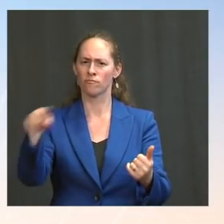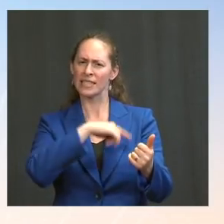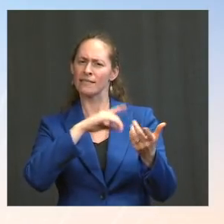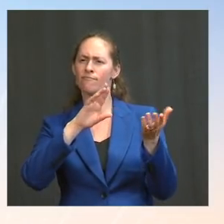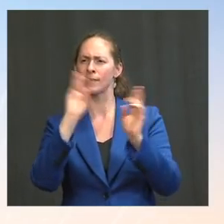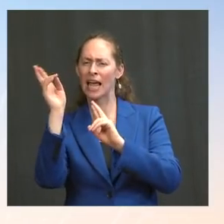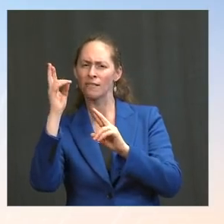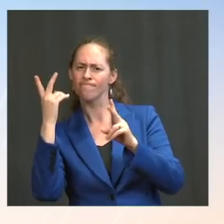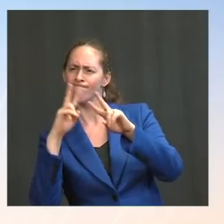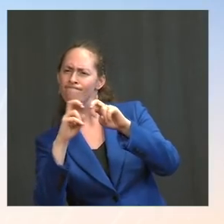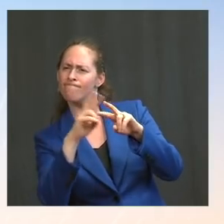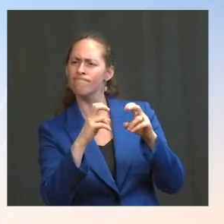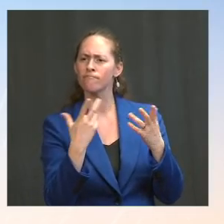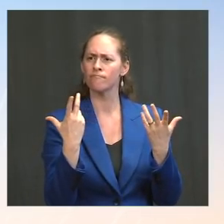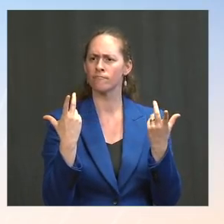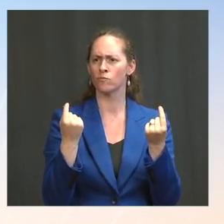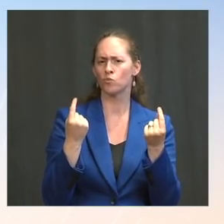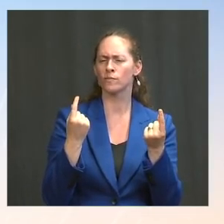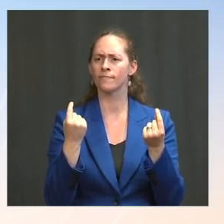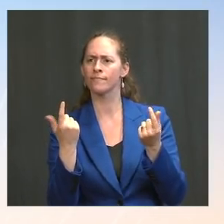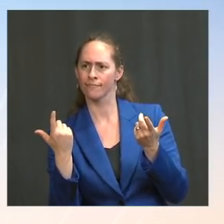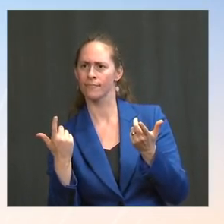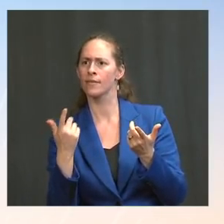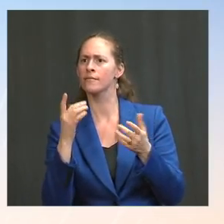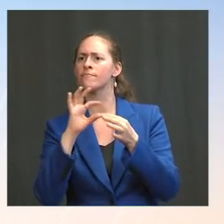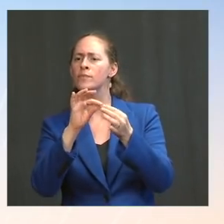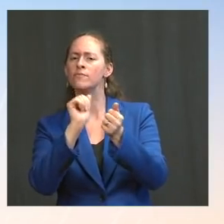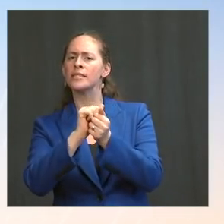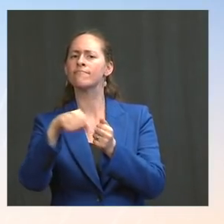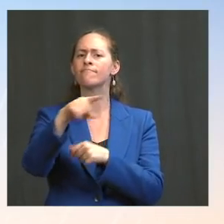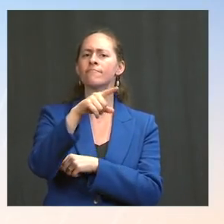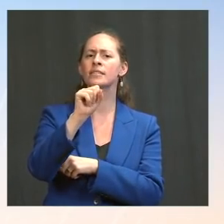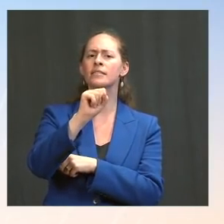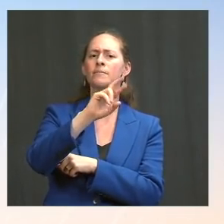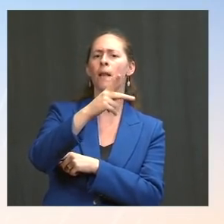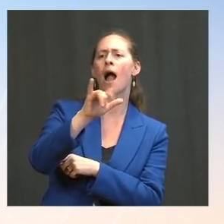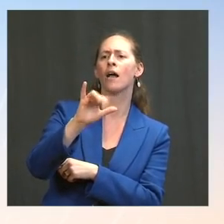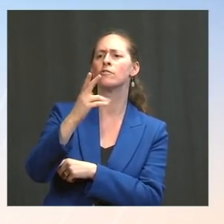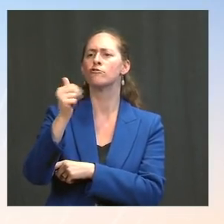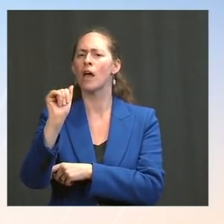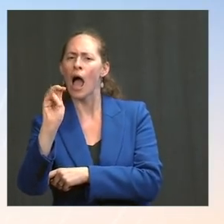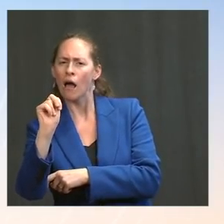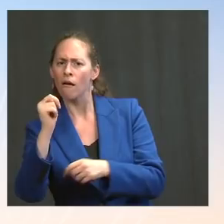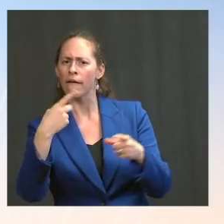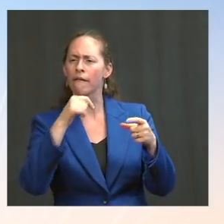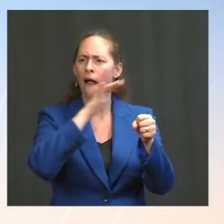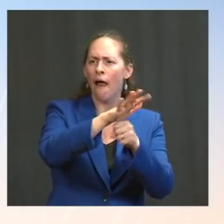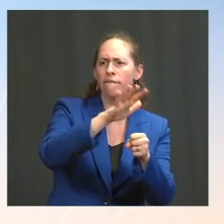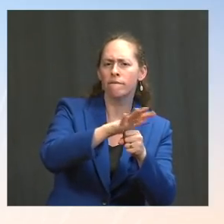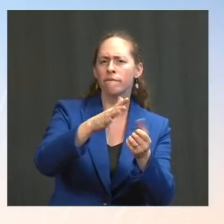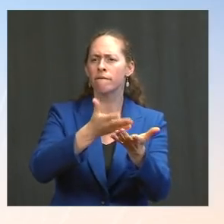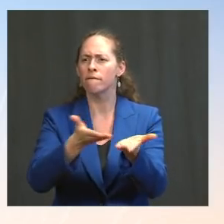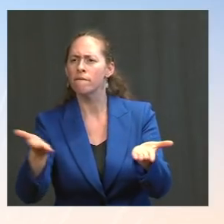bottlenecks and supply constraints. The task force has been actively engaging with a broad set of stakeholders to diagnose problems